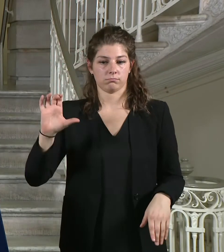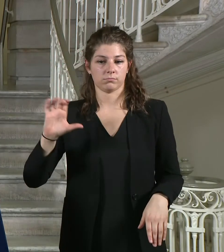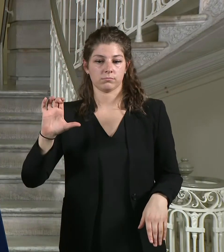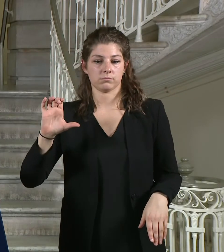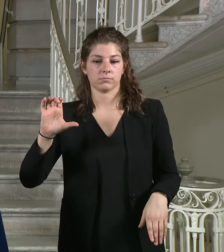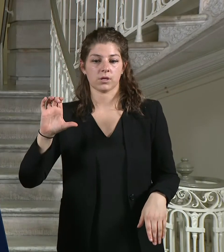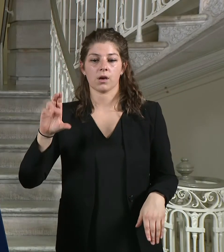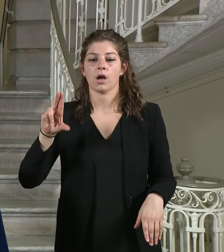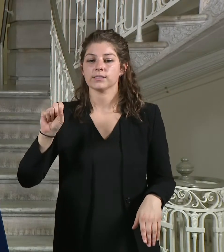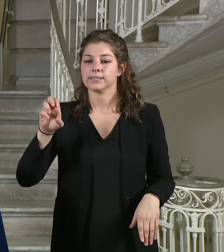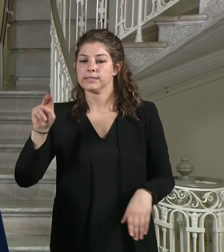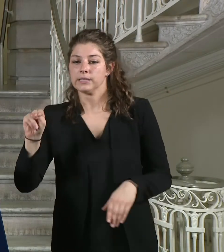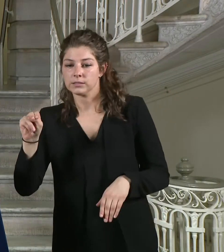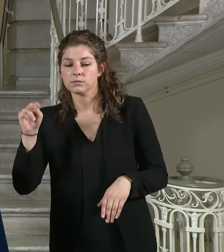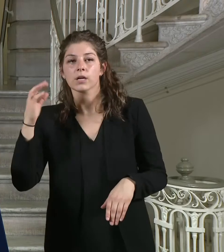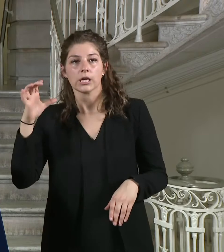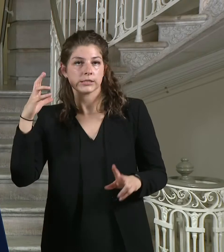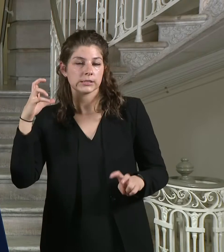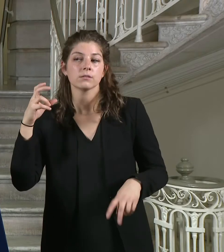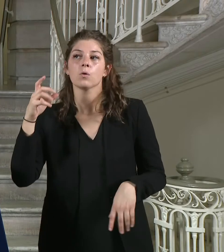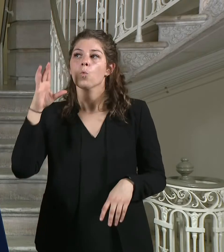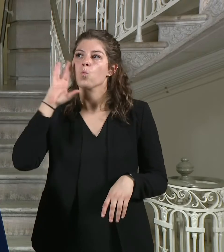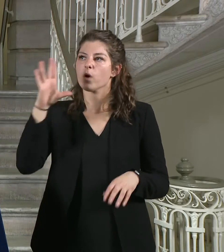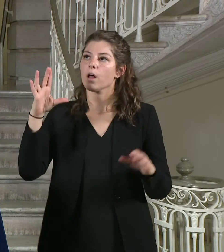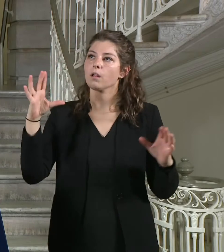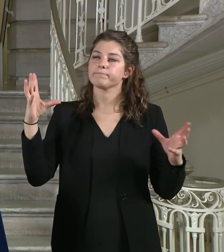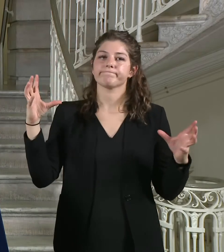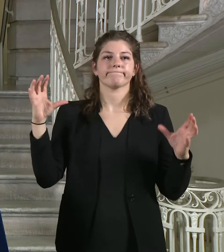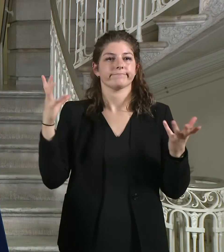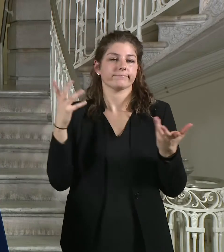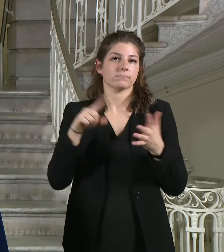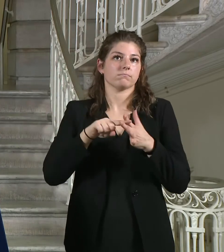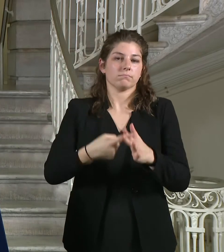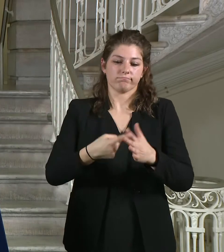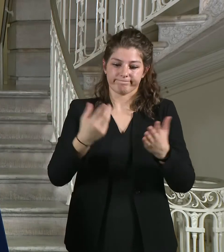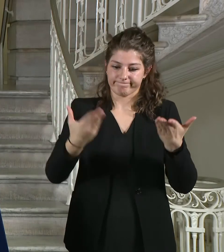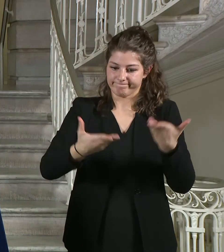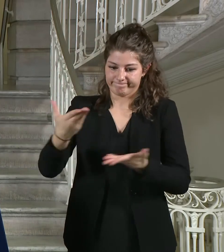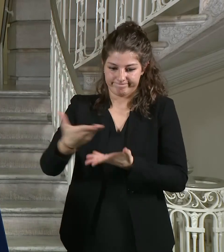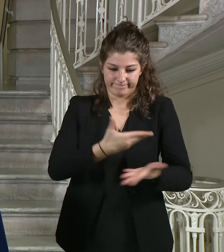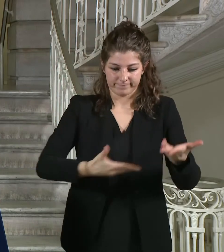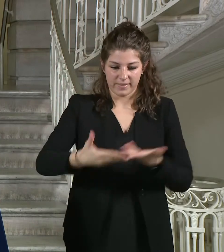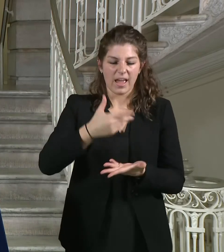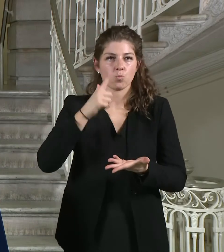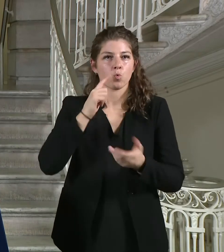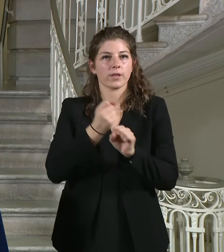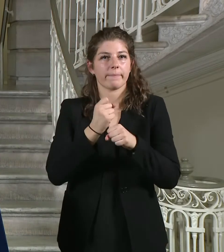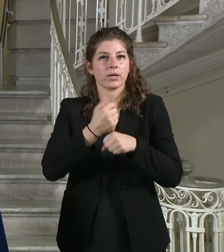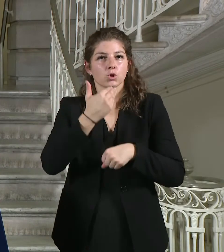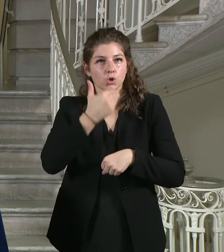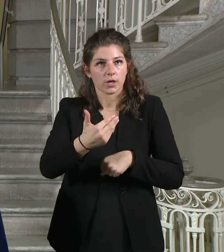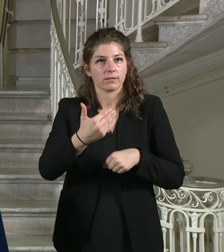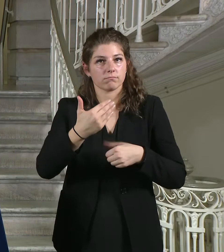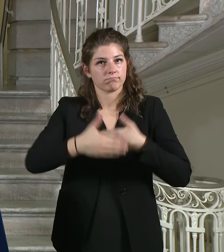SHOW SOME OF OUR IDEAS. MAJORITY